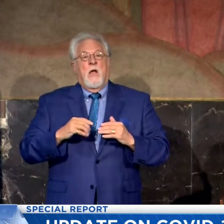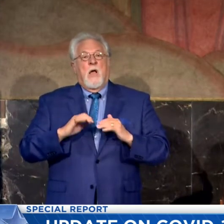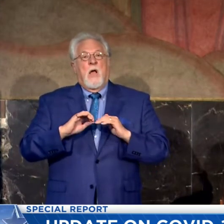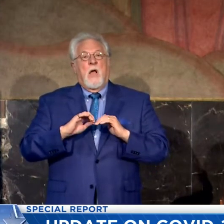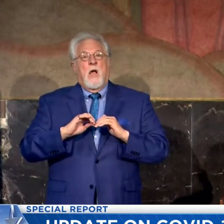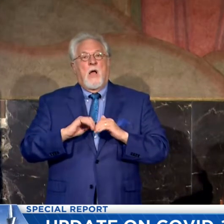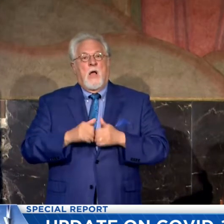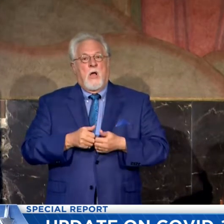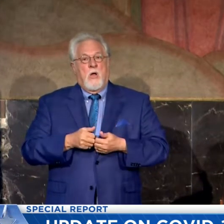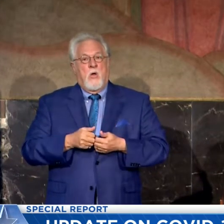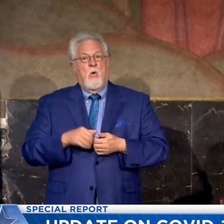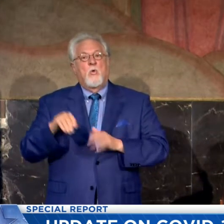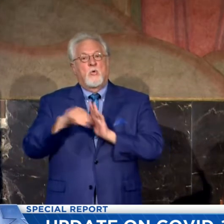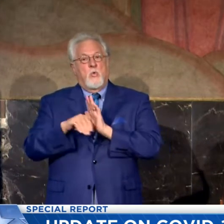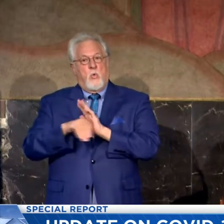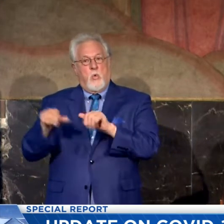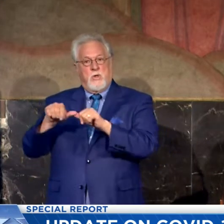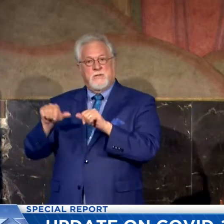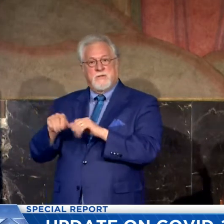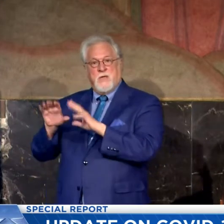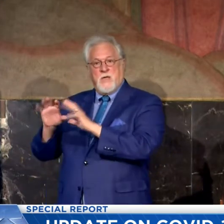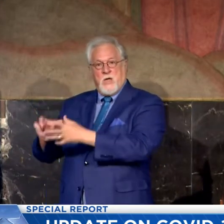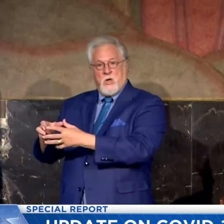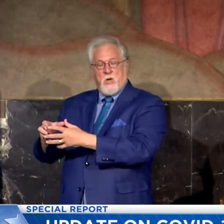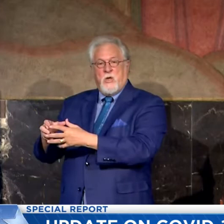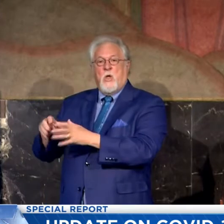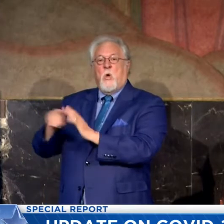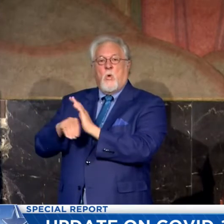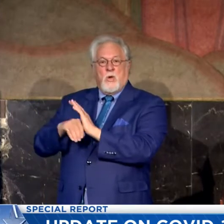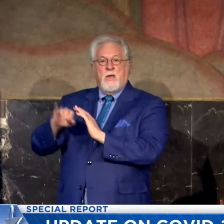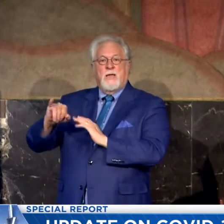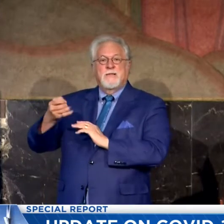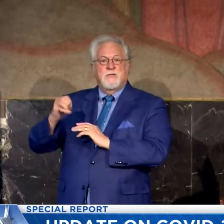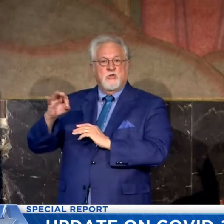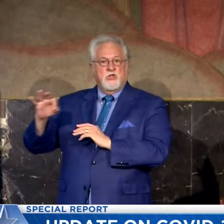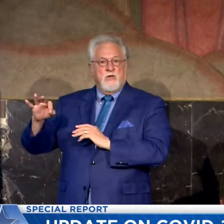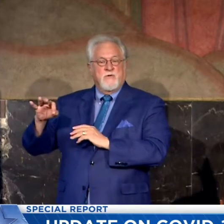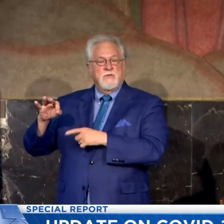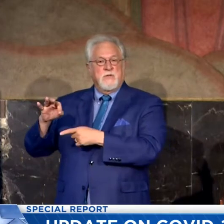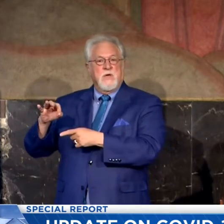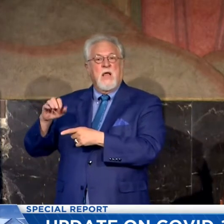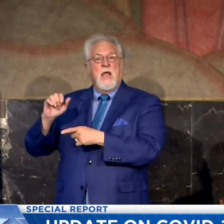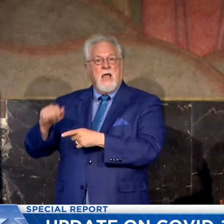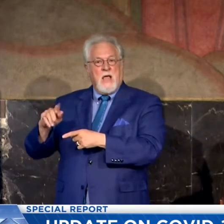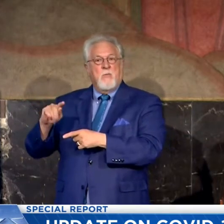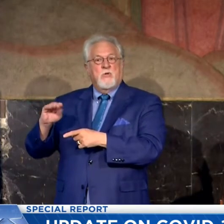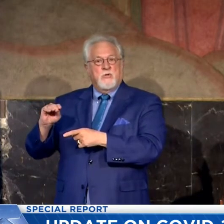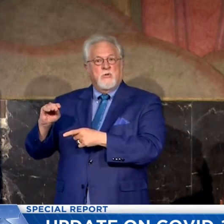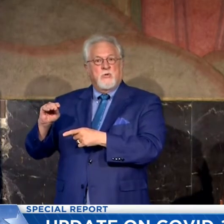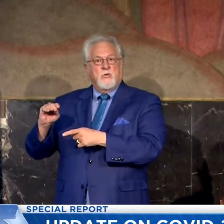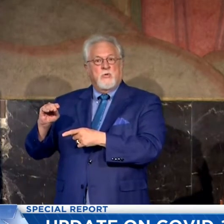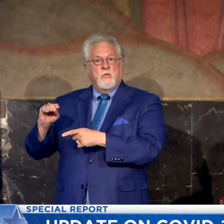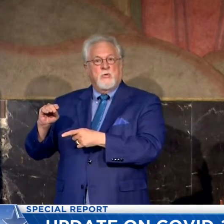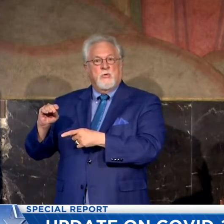AND FROM DIFFERENT GOVERNORS AND FOLKS AROUND THE COUNTRY ABOUT THE DEGREE TO WHICH THE